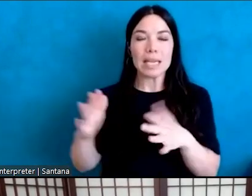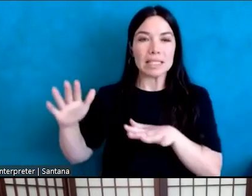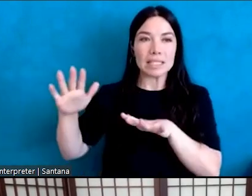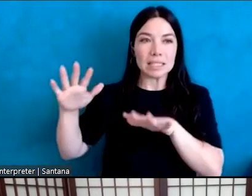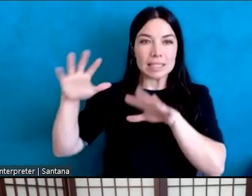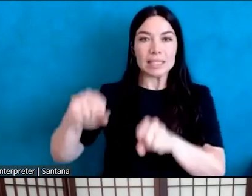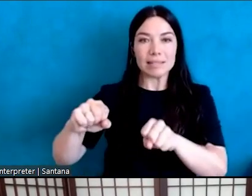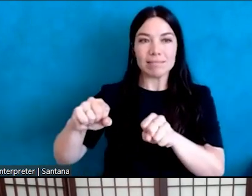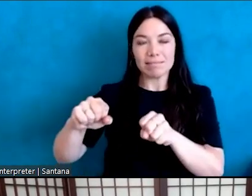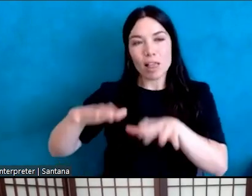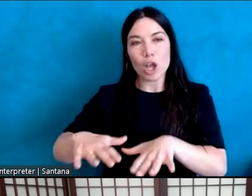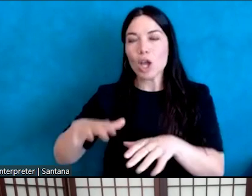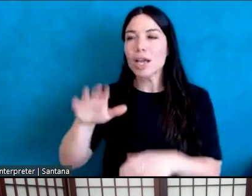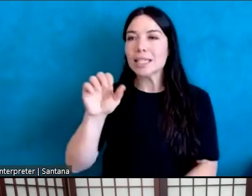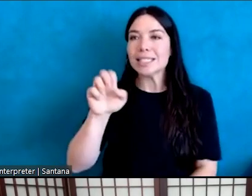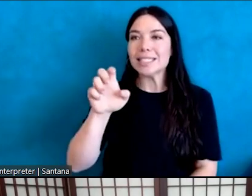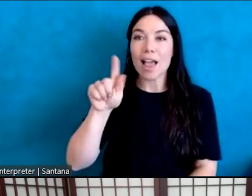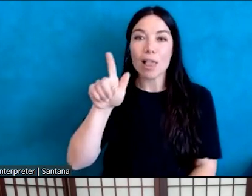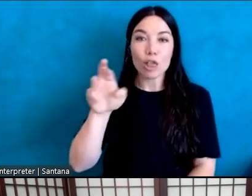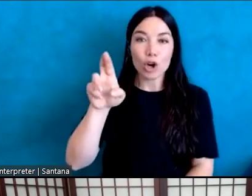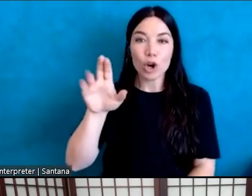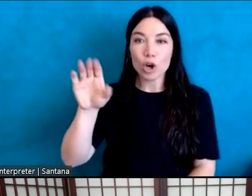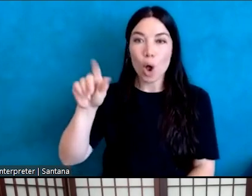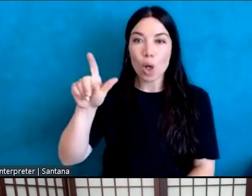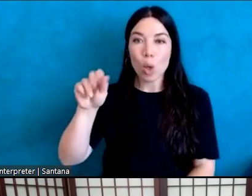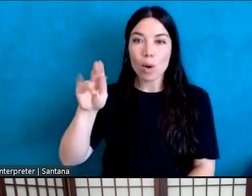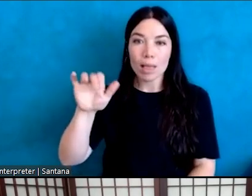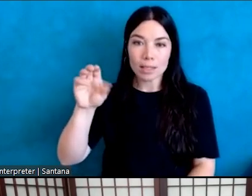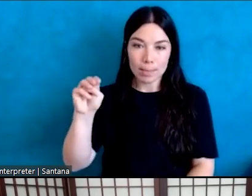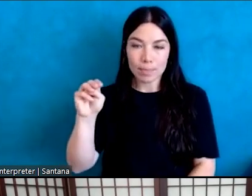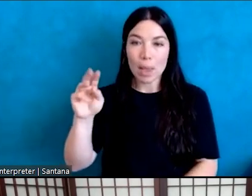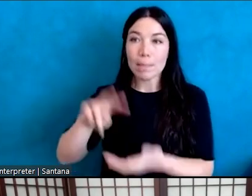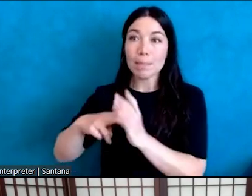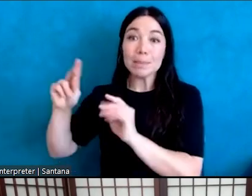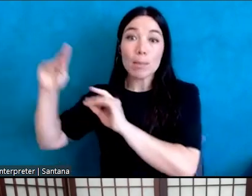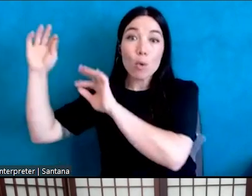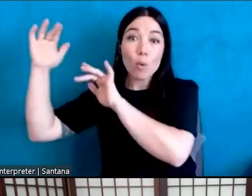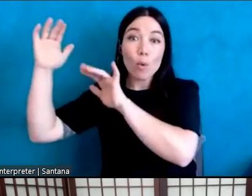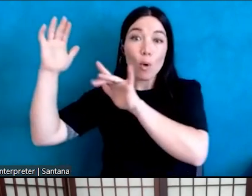Which is basically the replacement of indigenous peoples and lands by settlers and their polities and their linguistic landscapes,